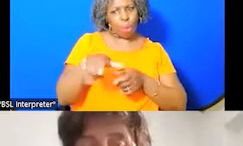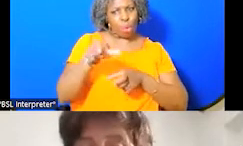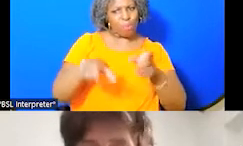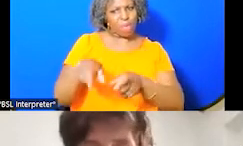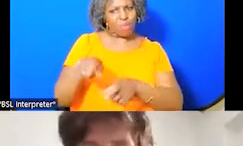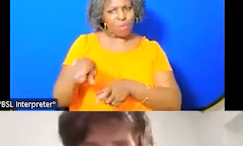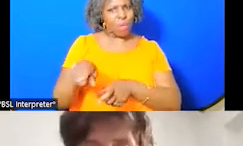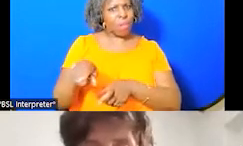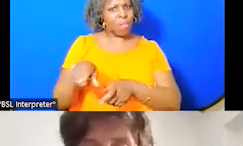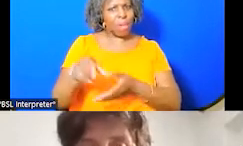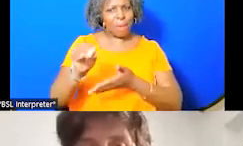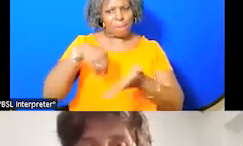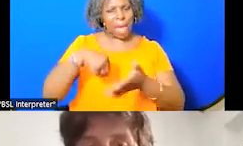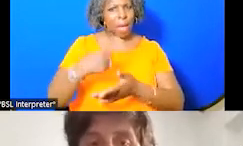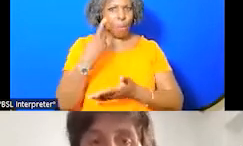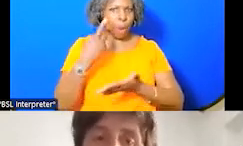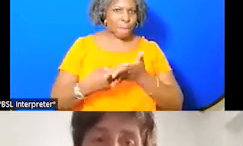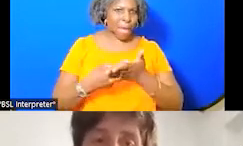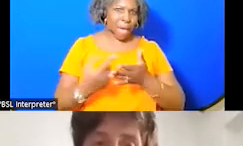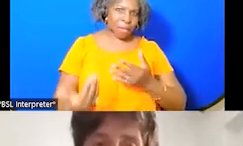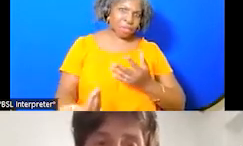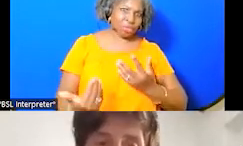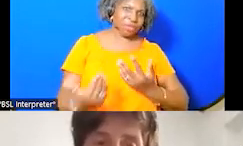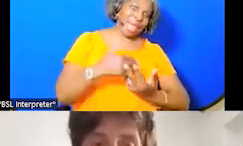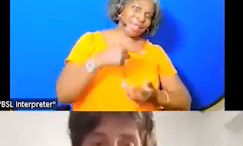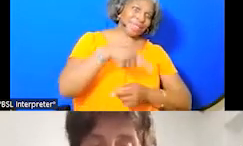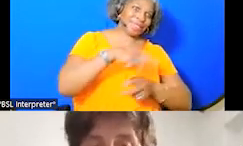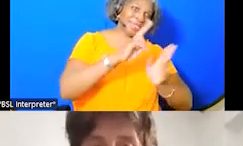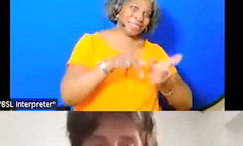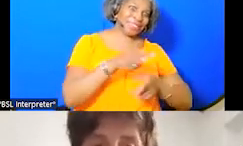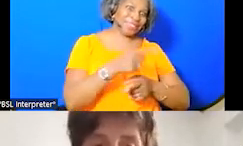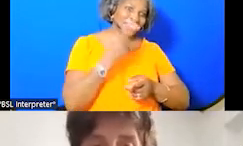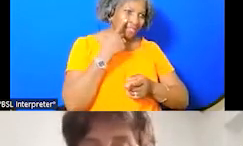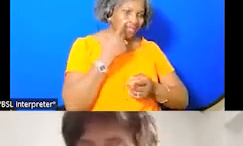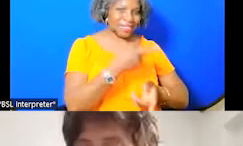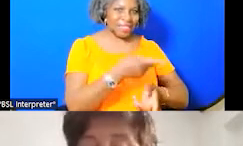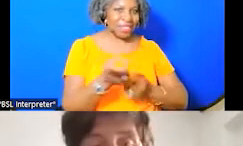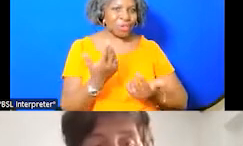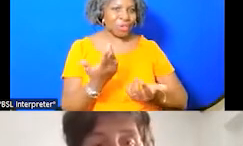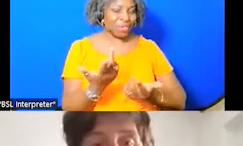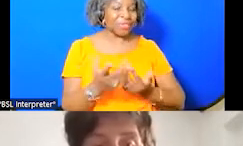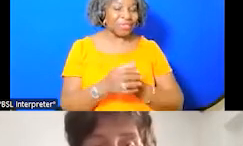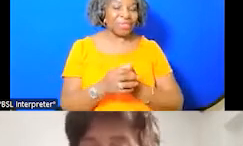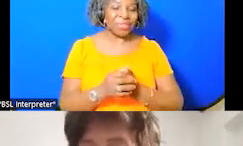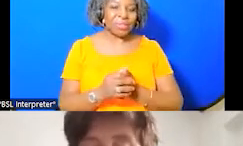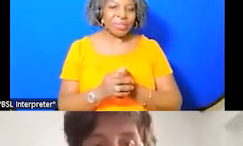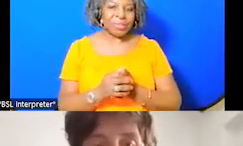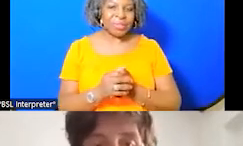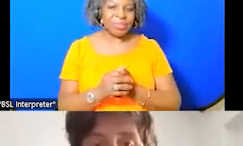And that was really just to sort of, to encourage them to when they did book a place to actually come to their booking.